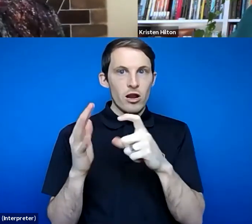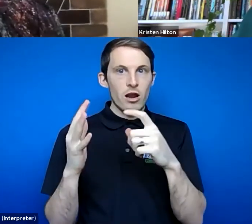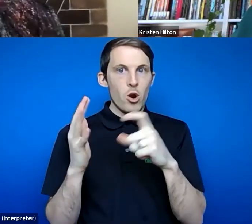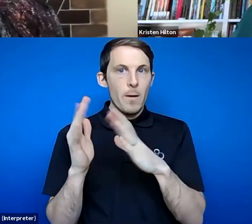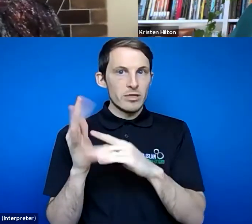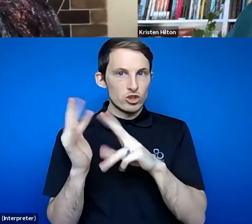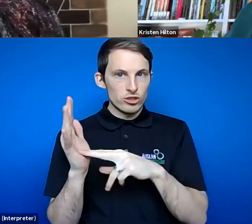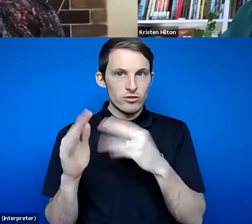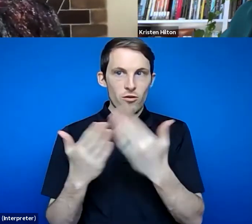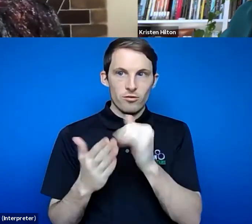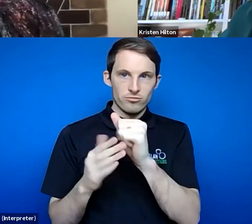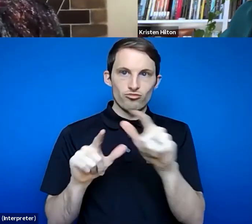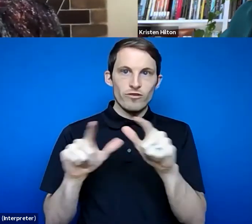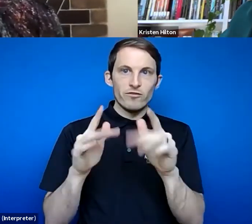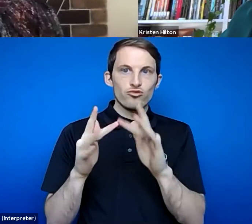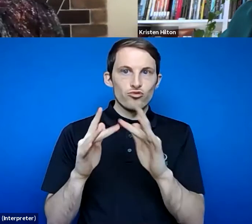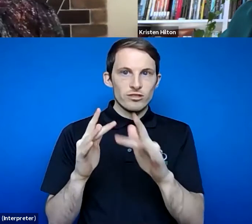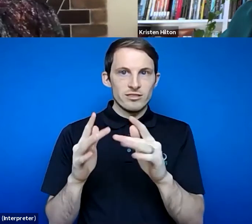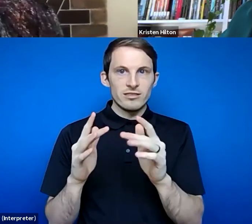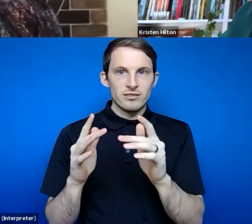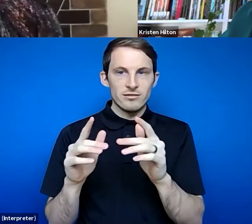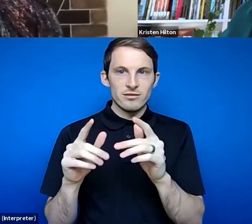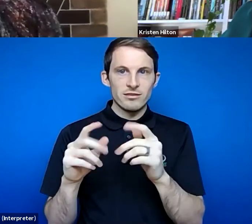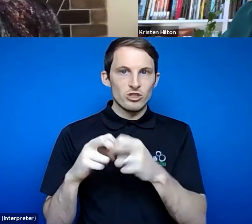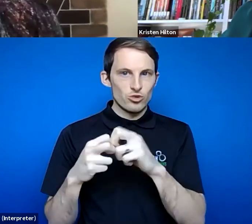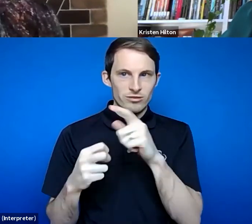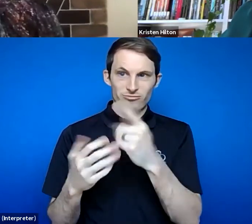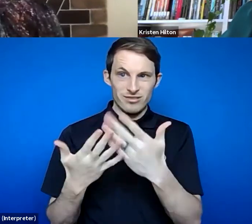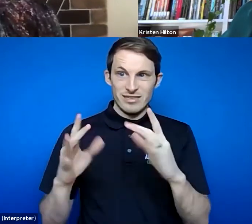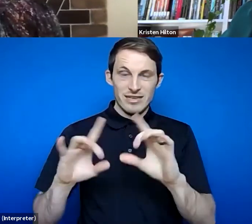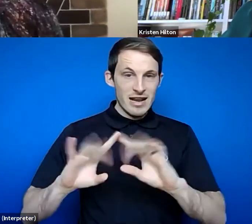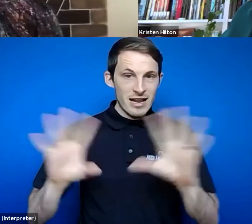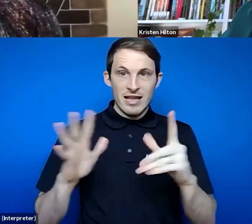issue and it was just such a blatant example that travel insurance policies were being